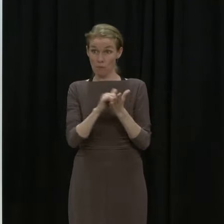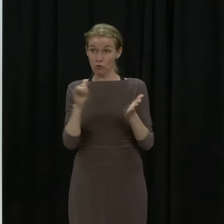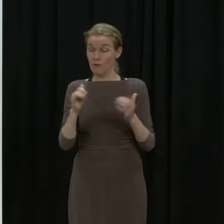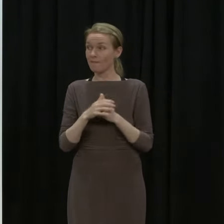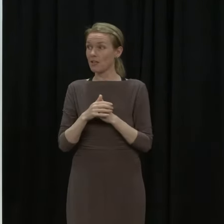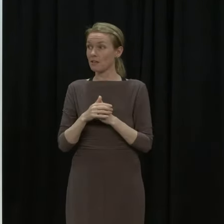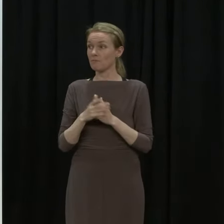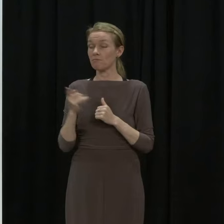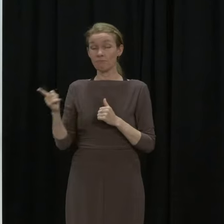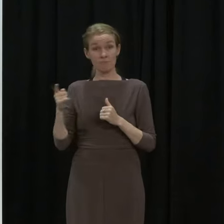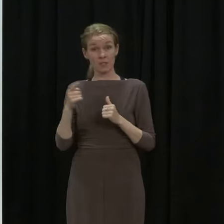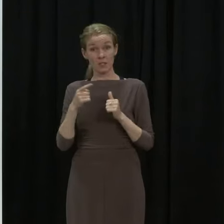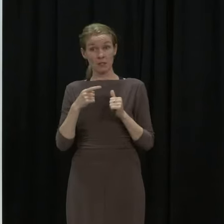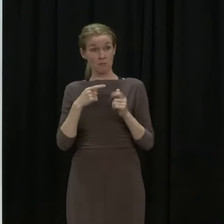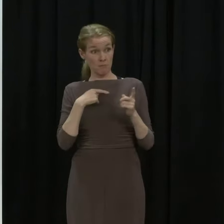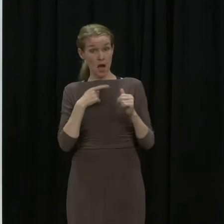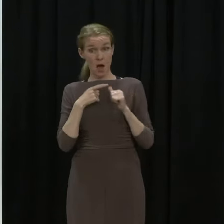import 370,000 tests this week, will you approve that?